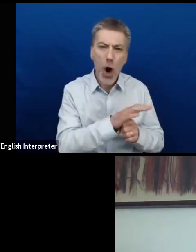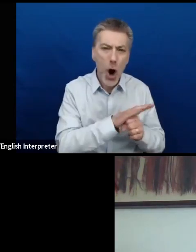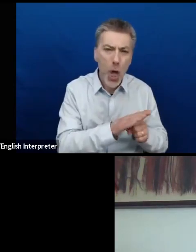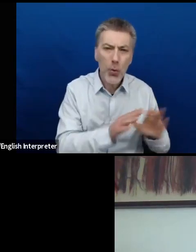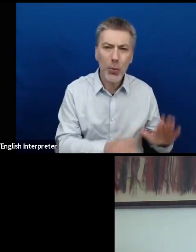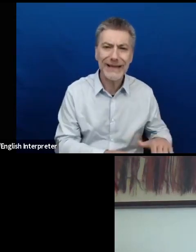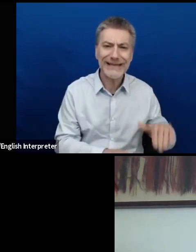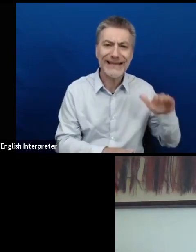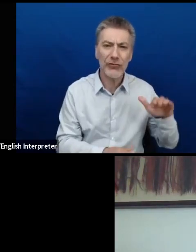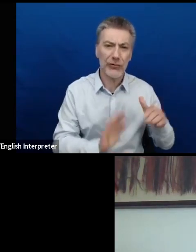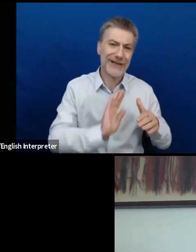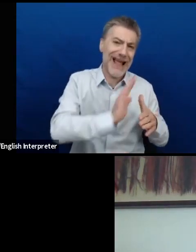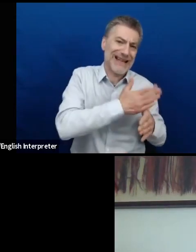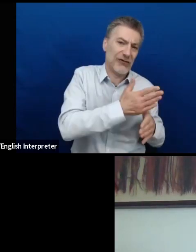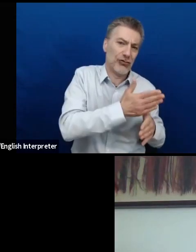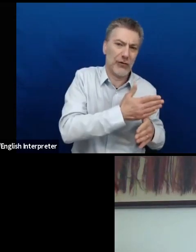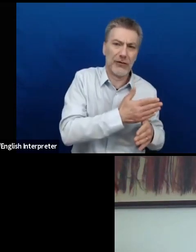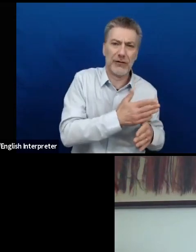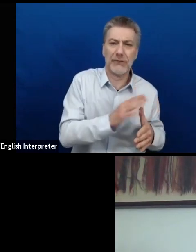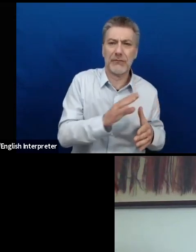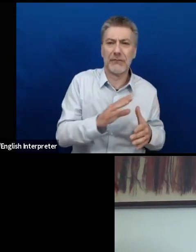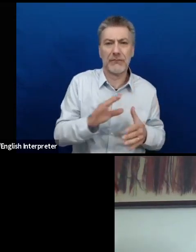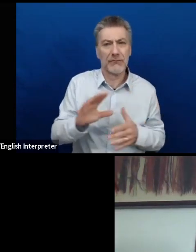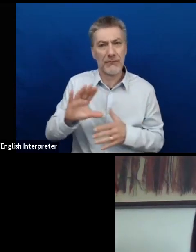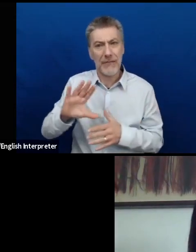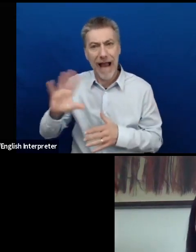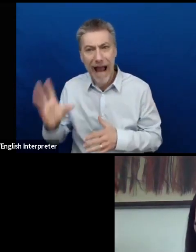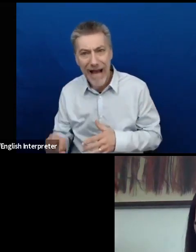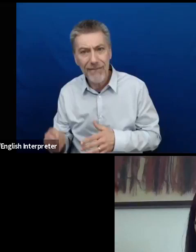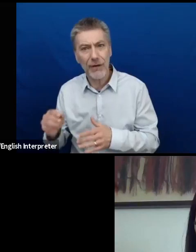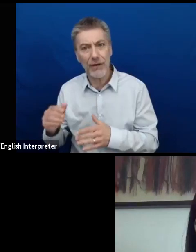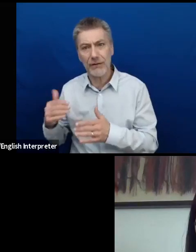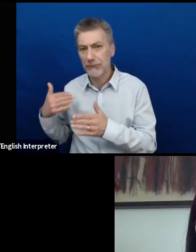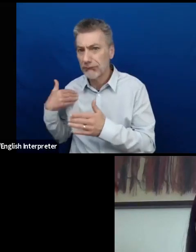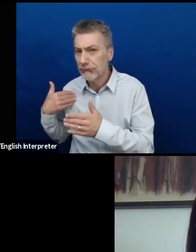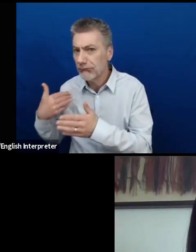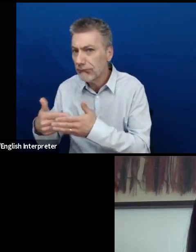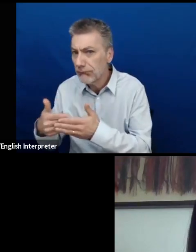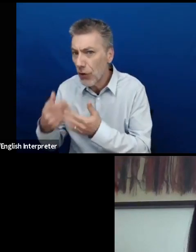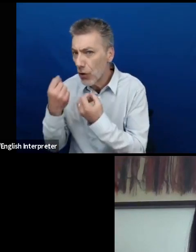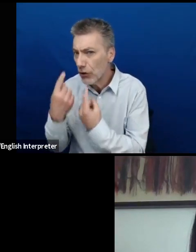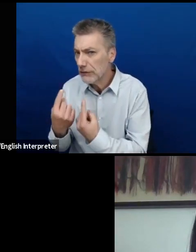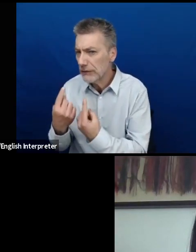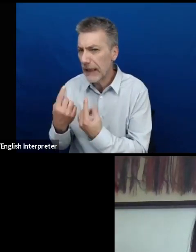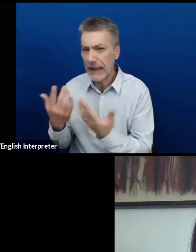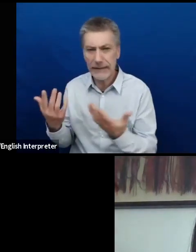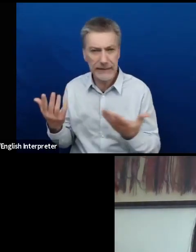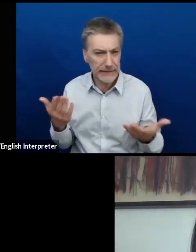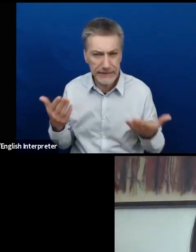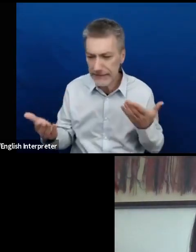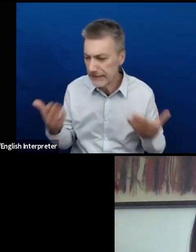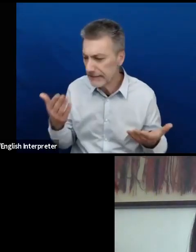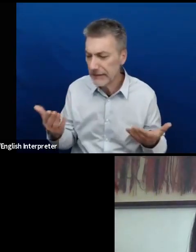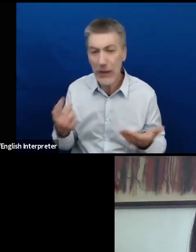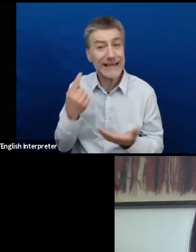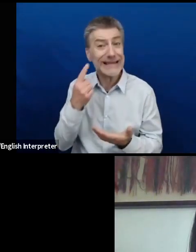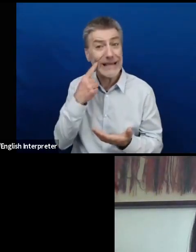inequality is locates it in the context of the nation and yet as I sought to demonstrate in the talk these inequalities